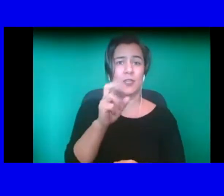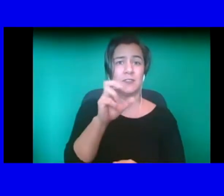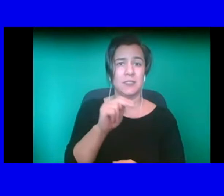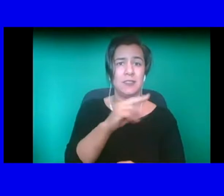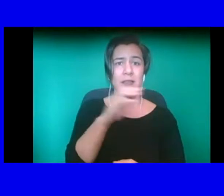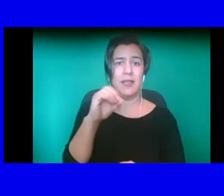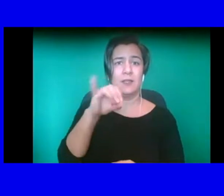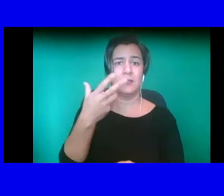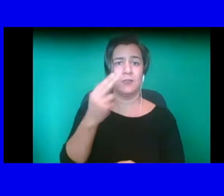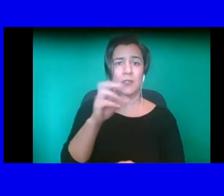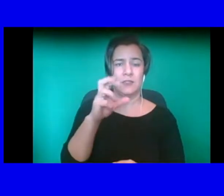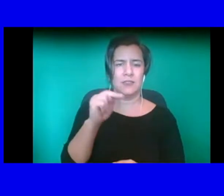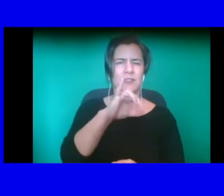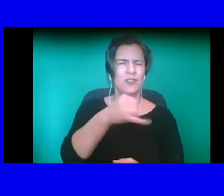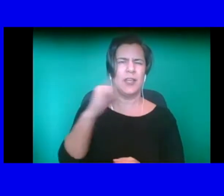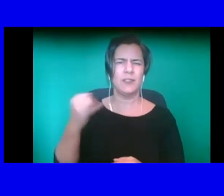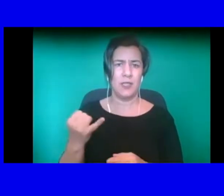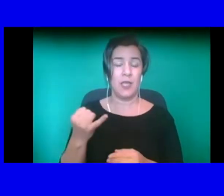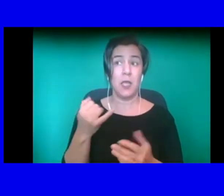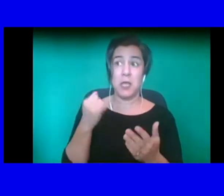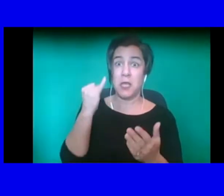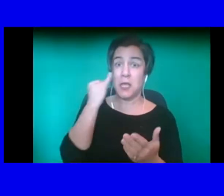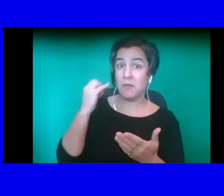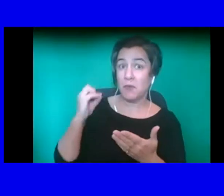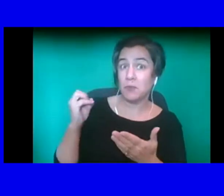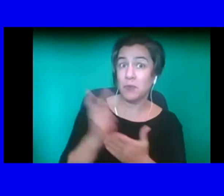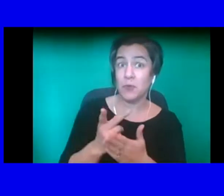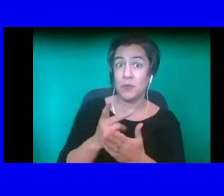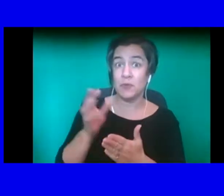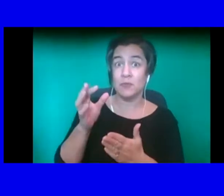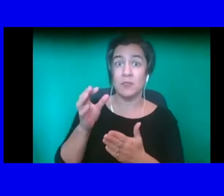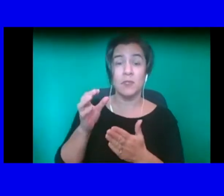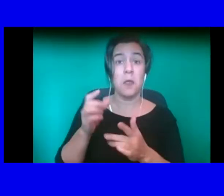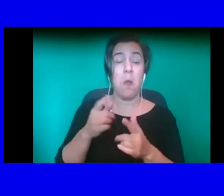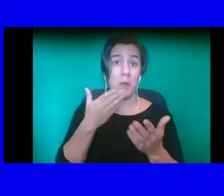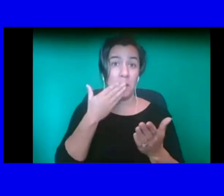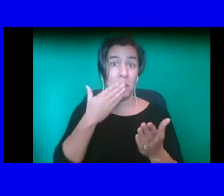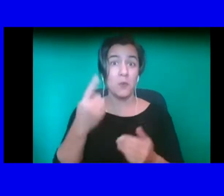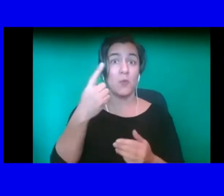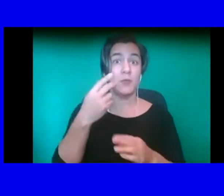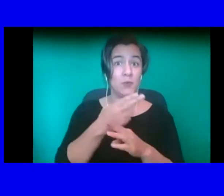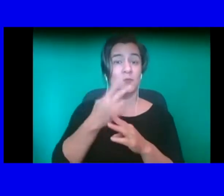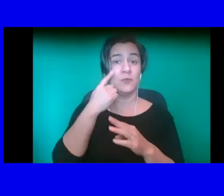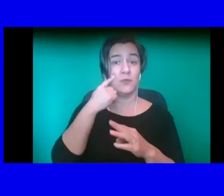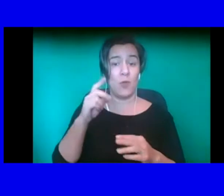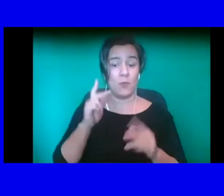for emergency use, it may be a good candidate to use for home-based vaccinations.